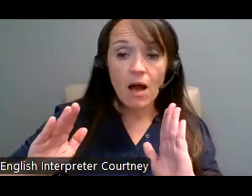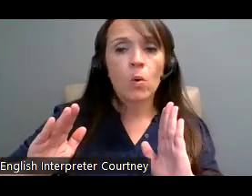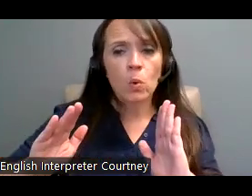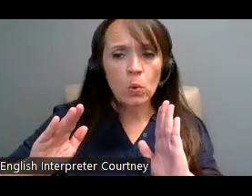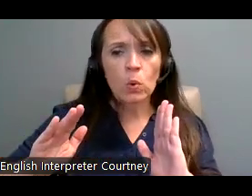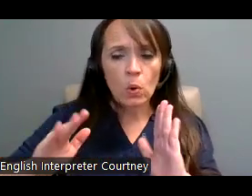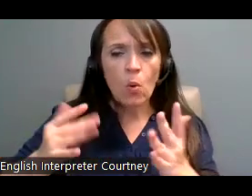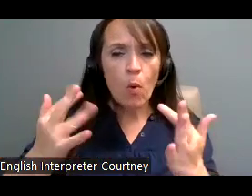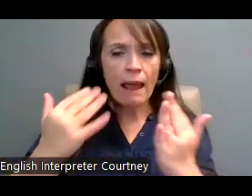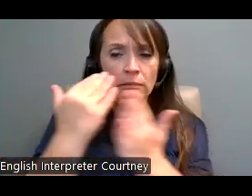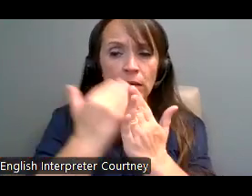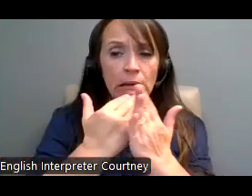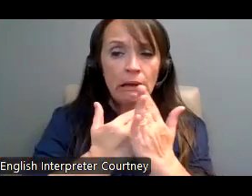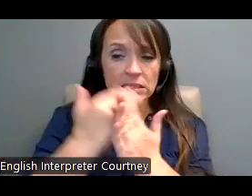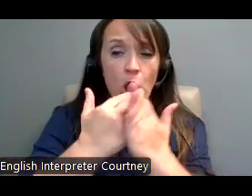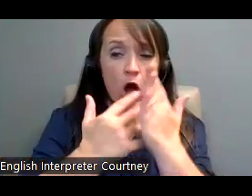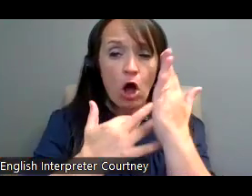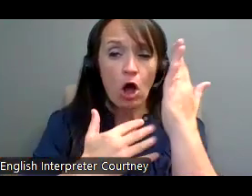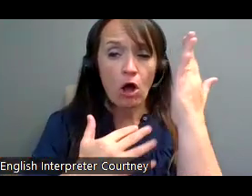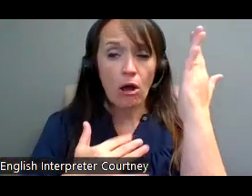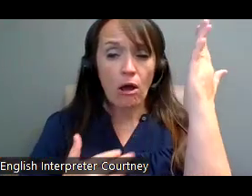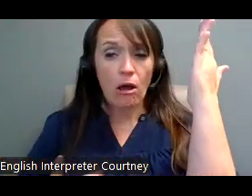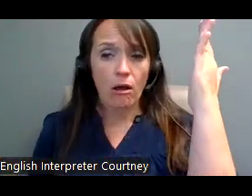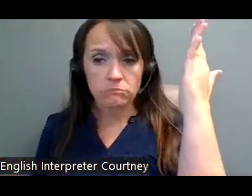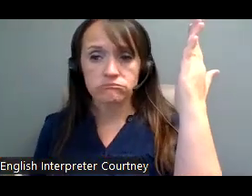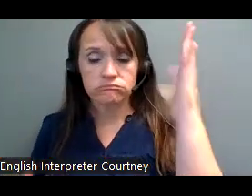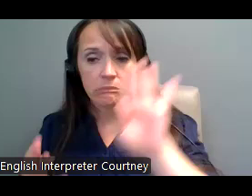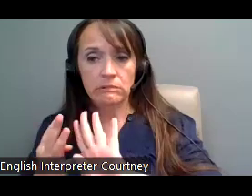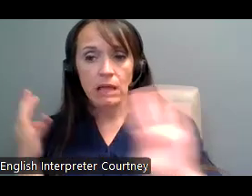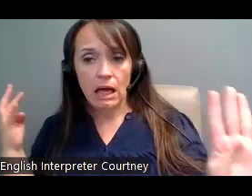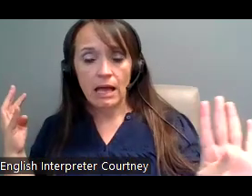so the sooner that you look into the waivers, decide if you need one or that you want to